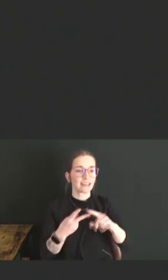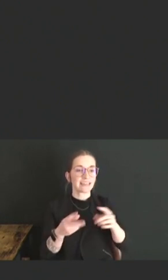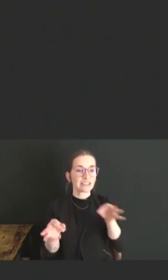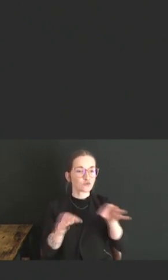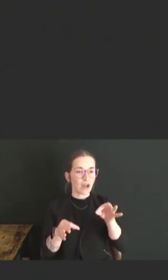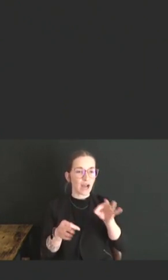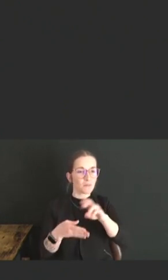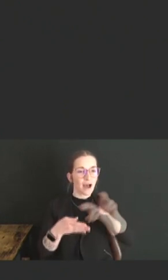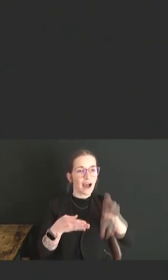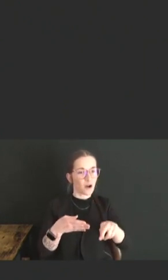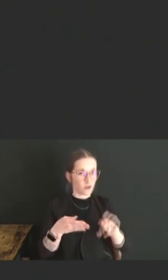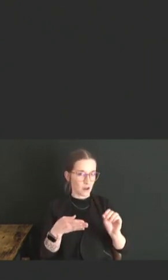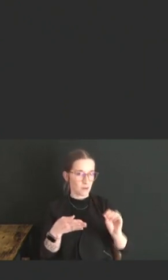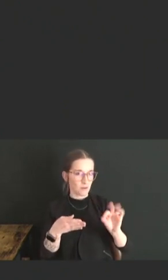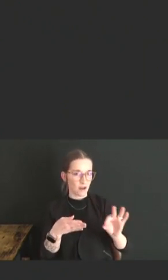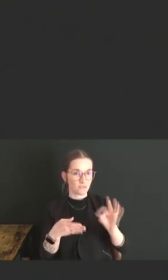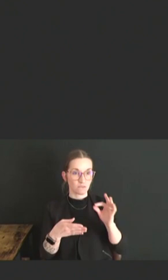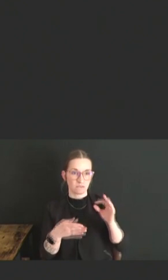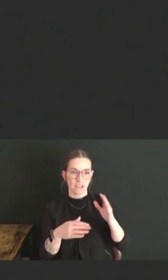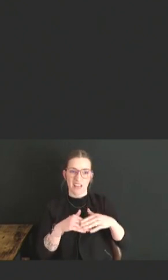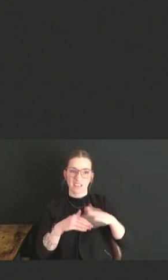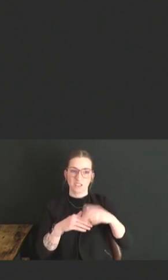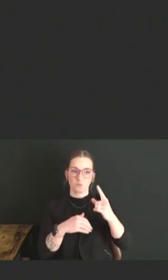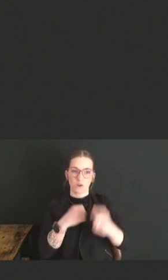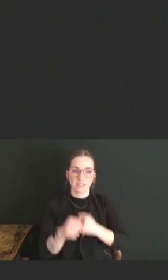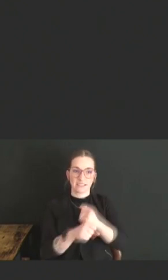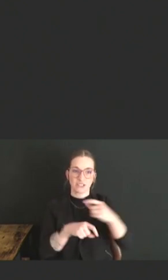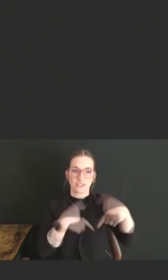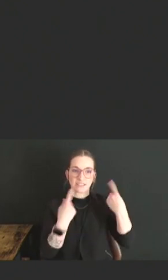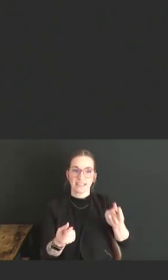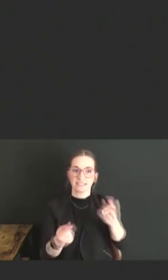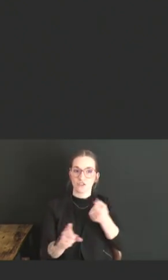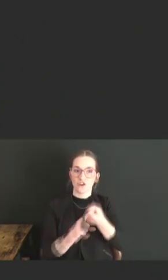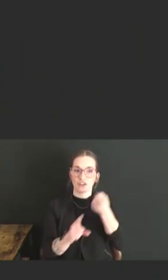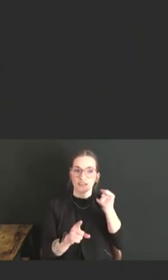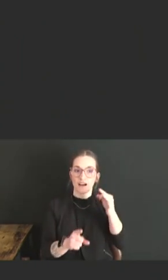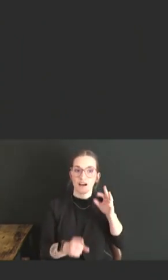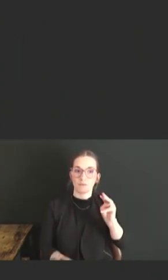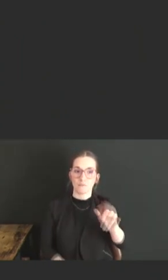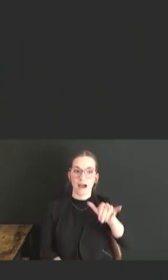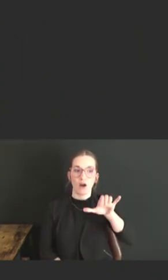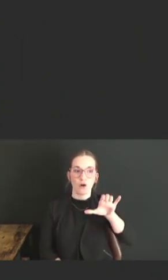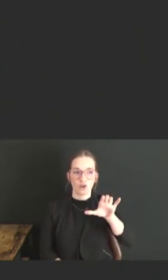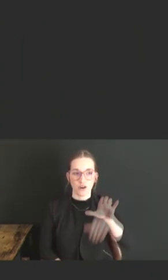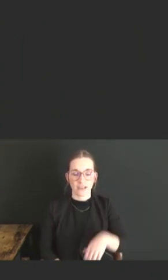and also healthcare provider assessments of cardiac recovery status. Next slide, please.